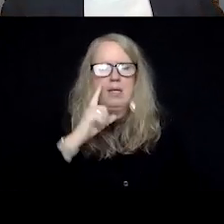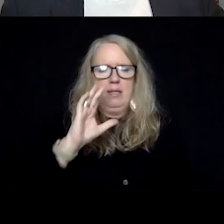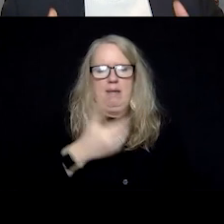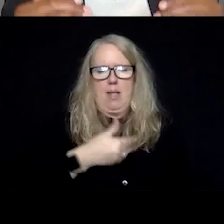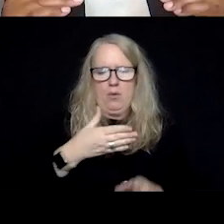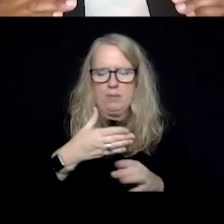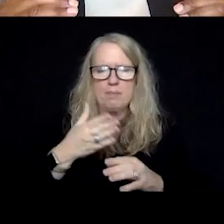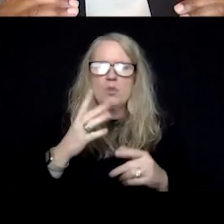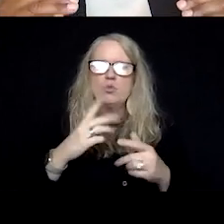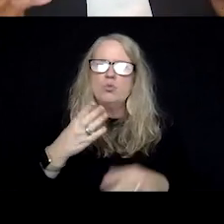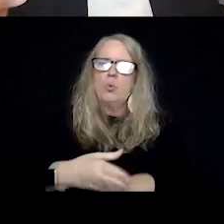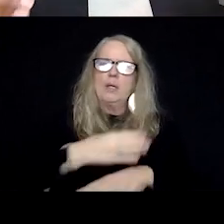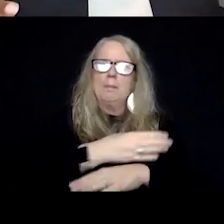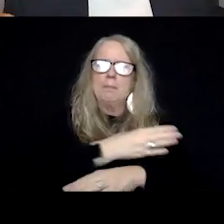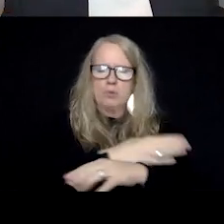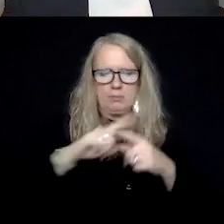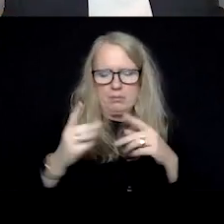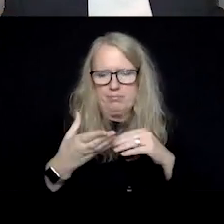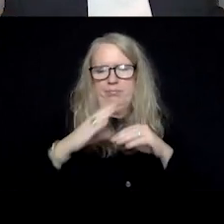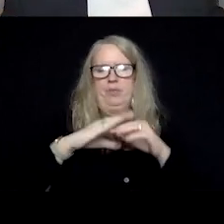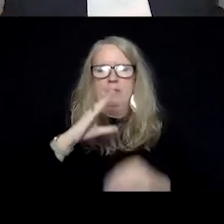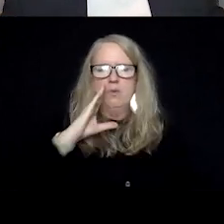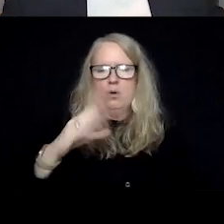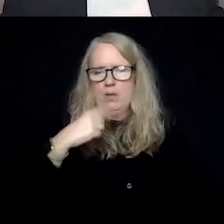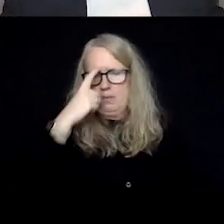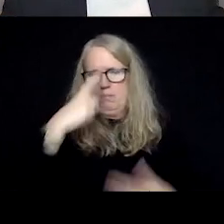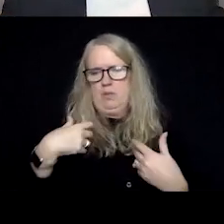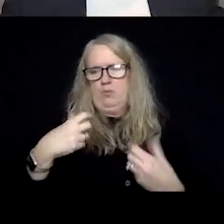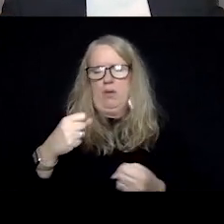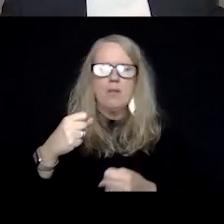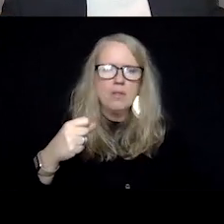IMPROVE AND INCREASE THE MENTAL HEALTH LITERACY OF THE